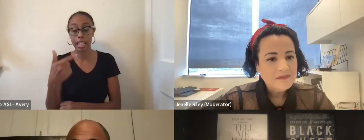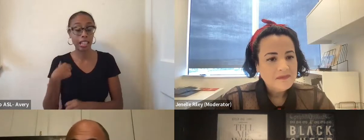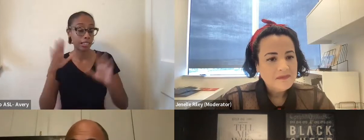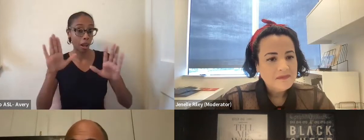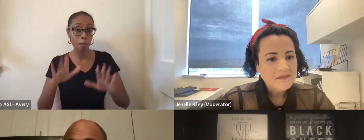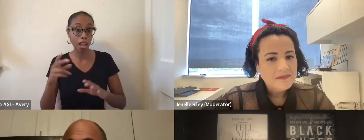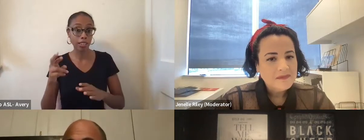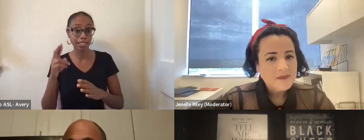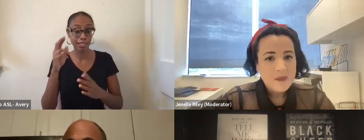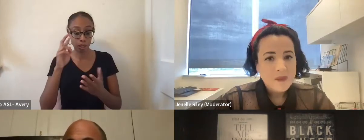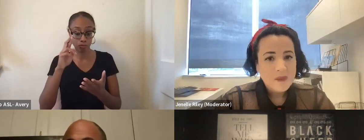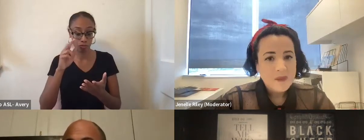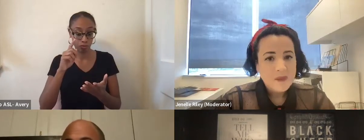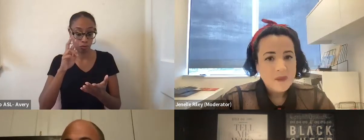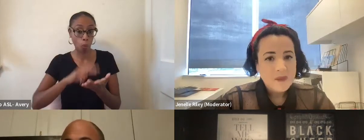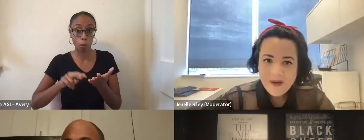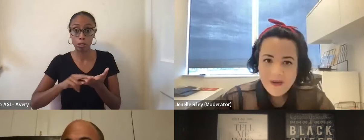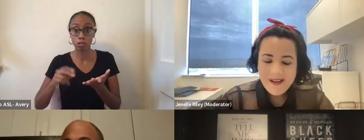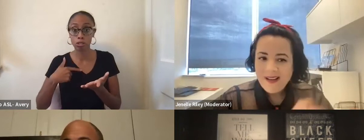I guess it had been there for a long time and had been seen by a few people.